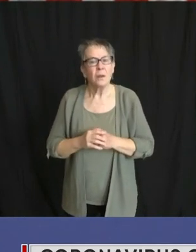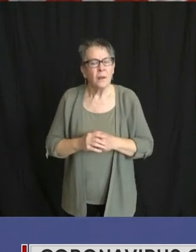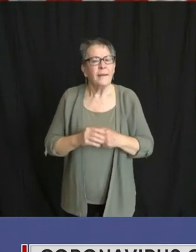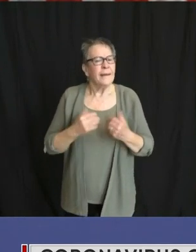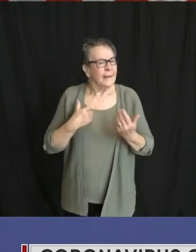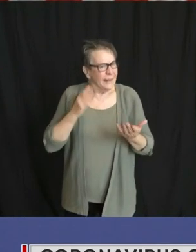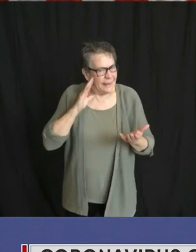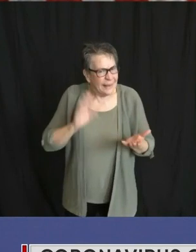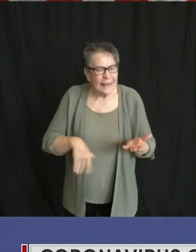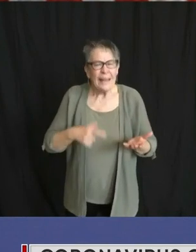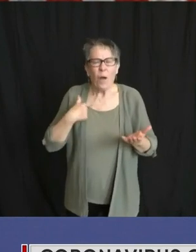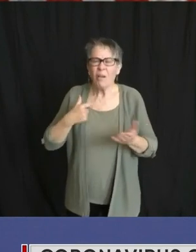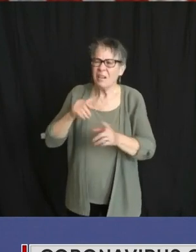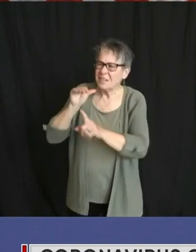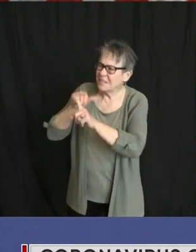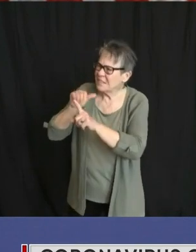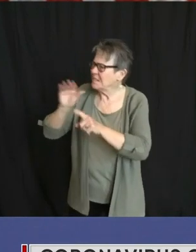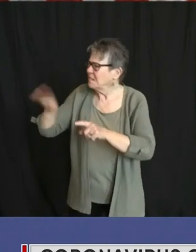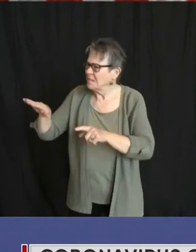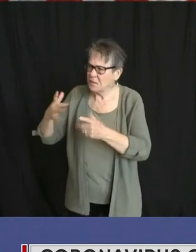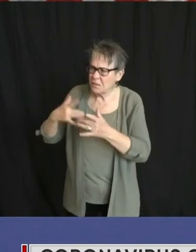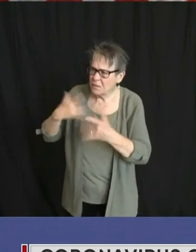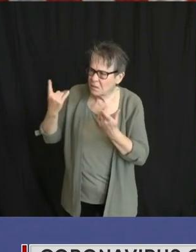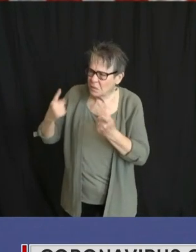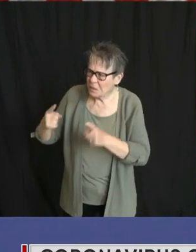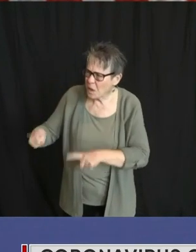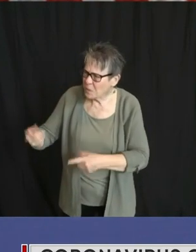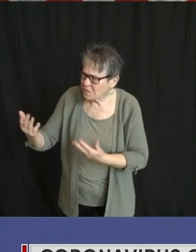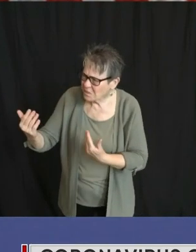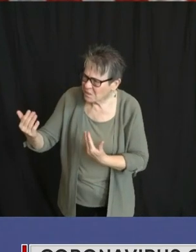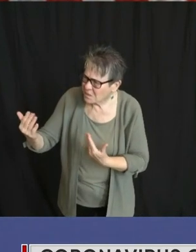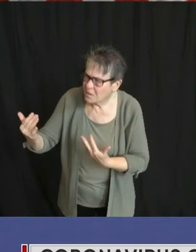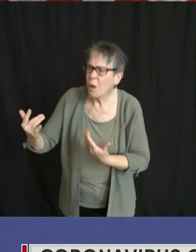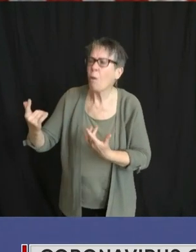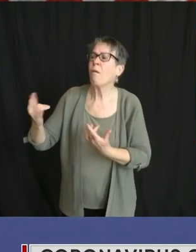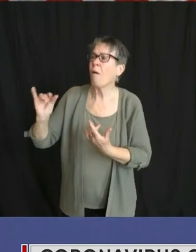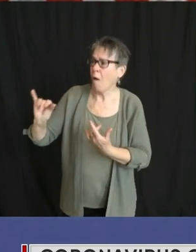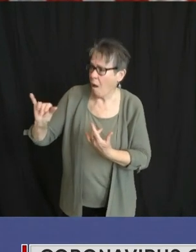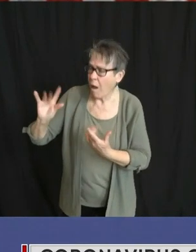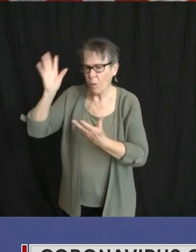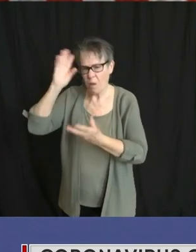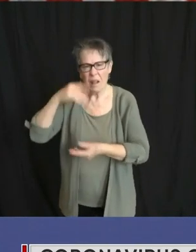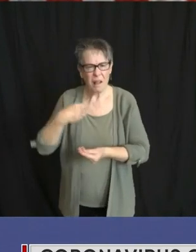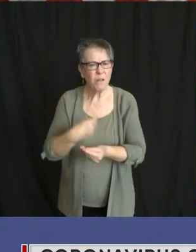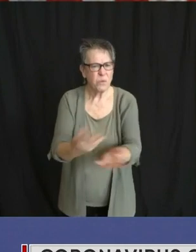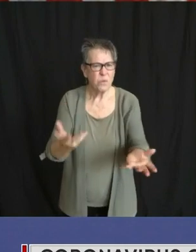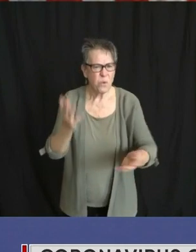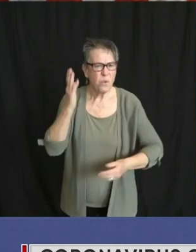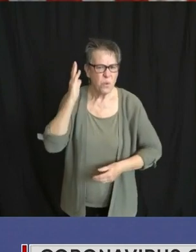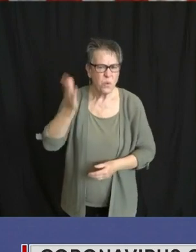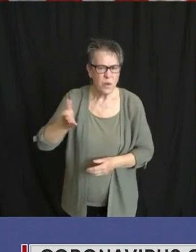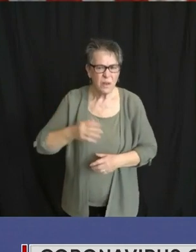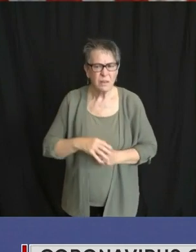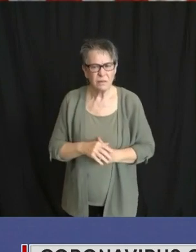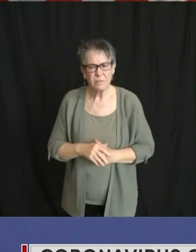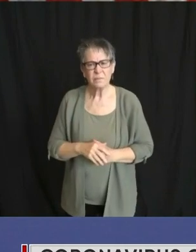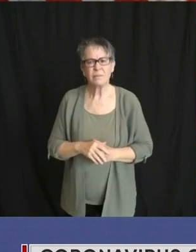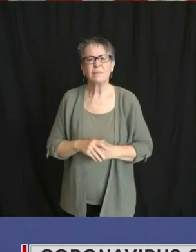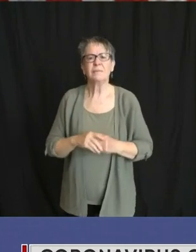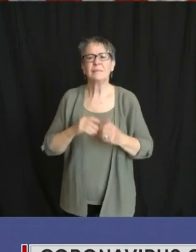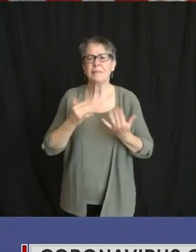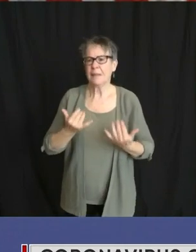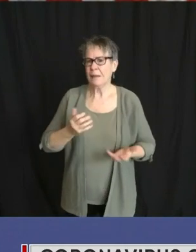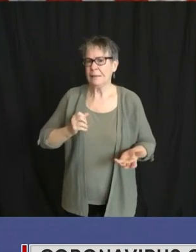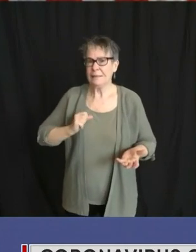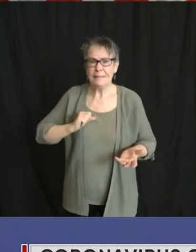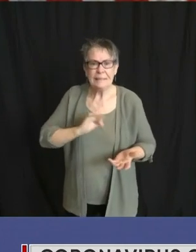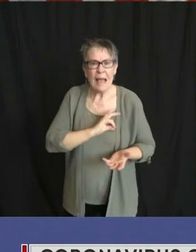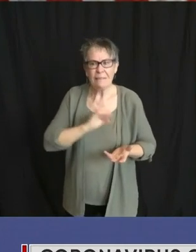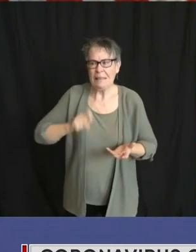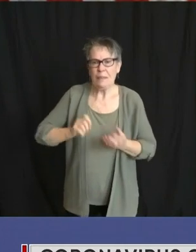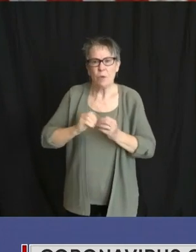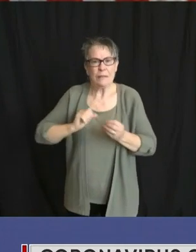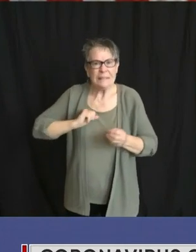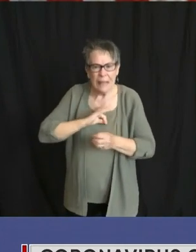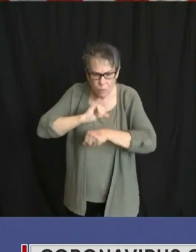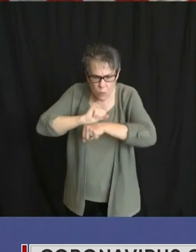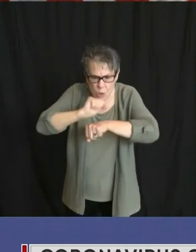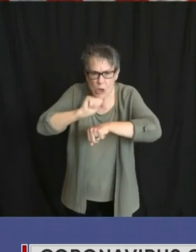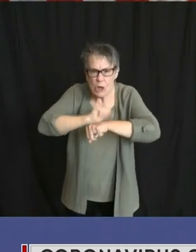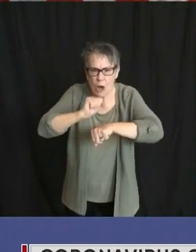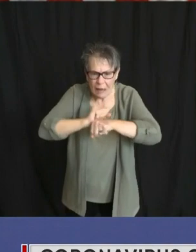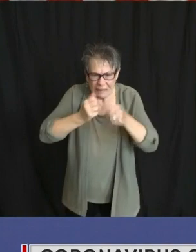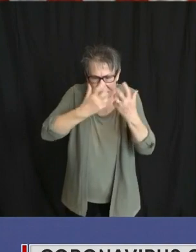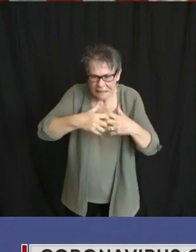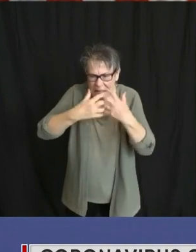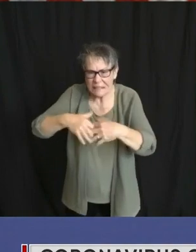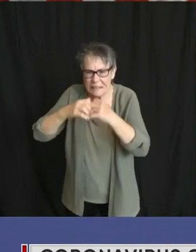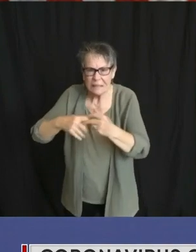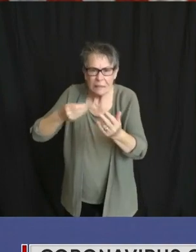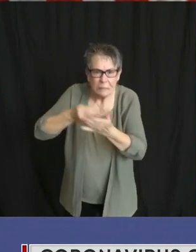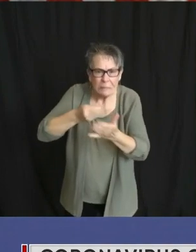POINT FOR FRIDAY'S BRIEFING. WE